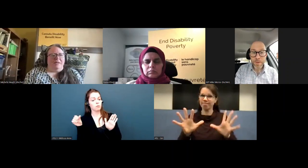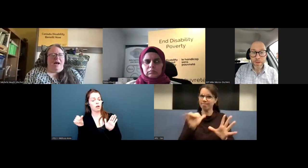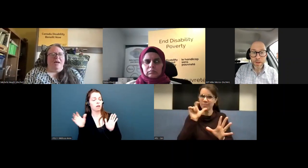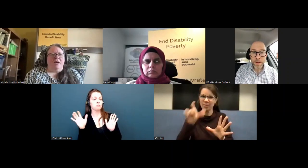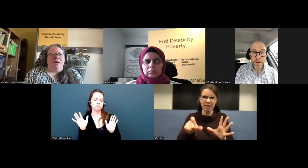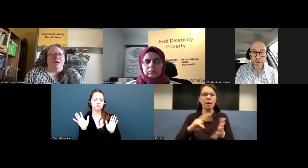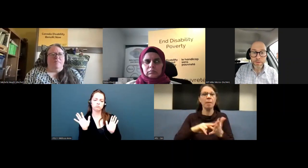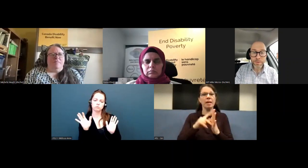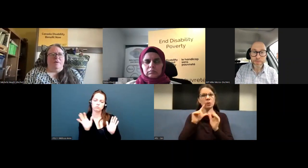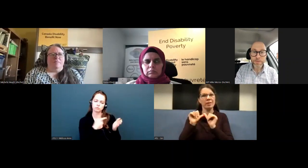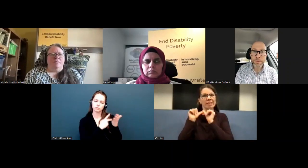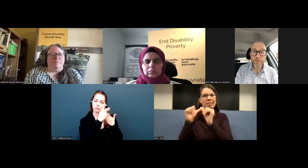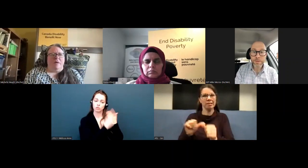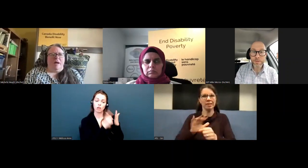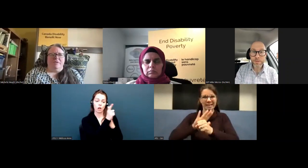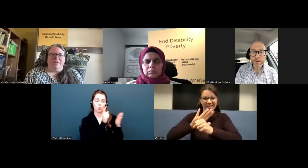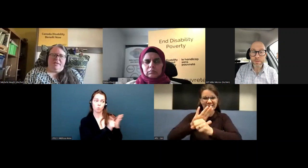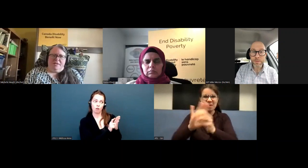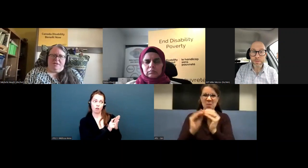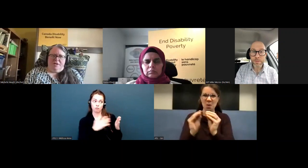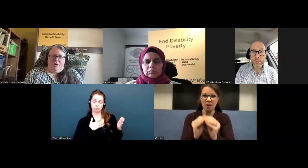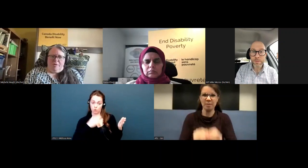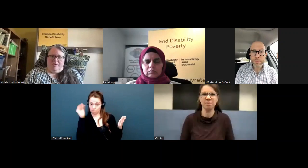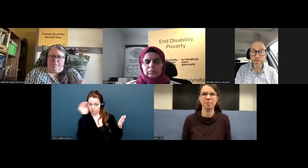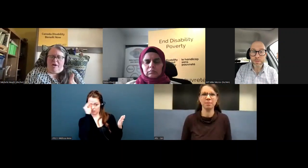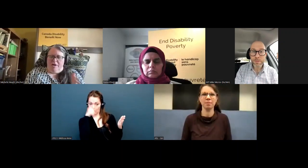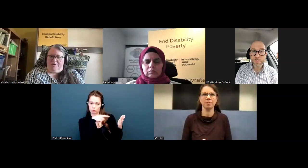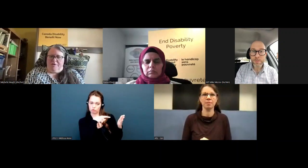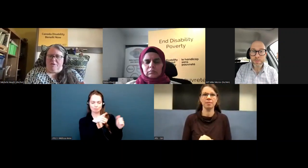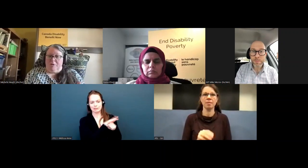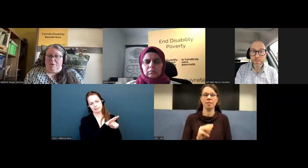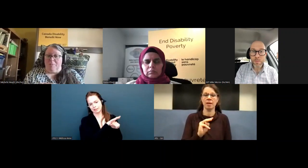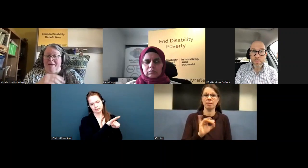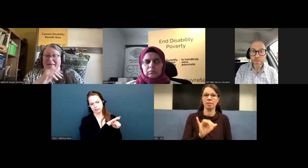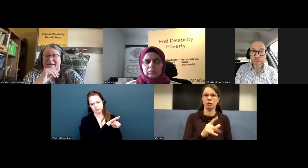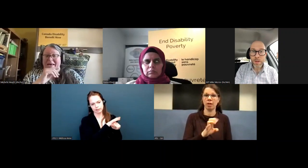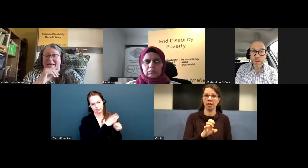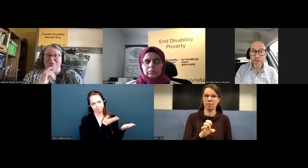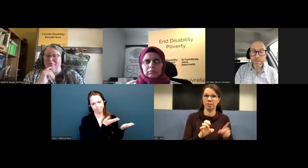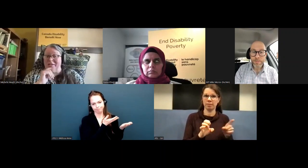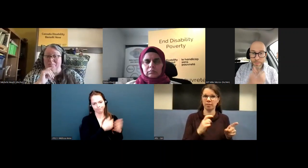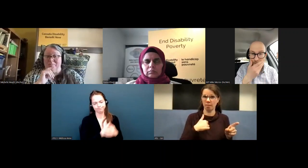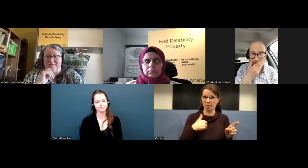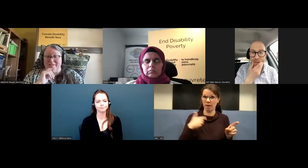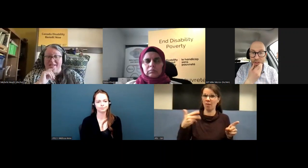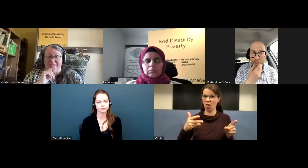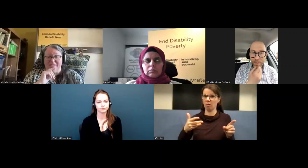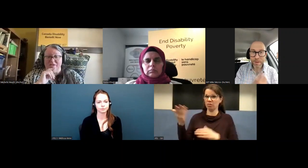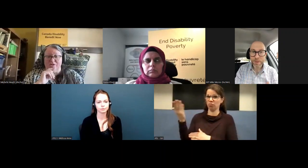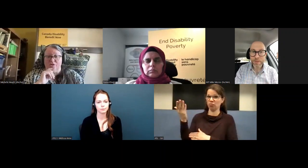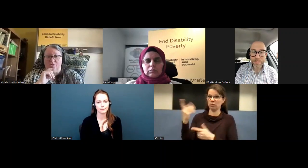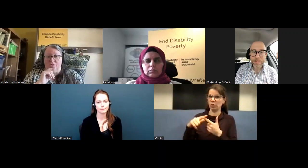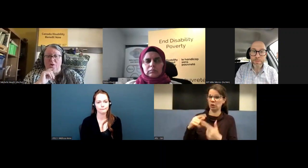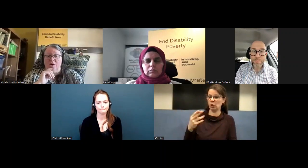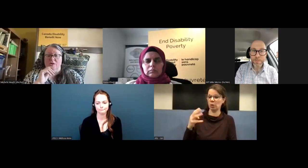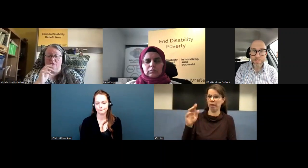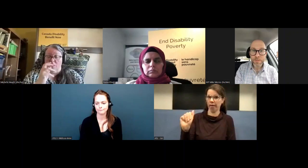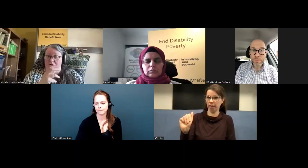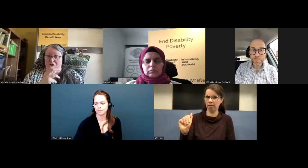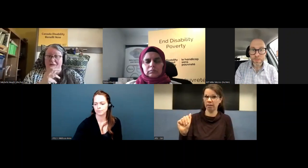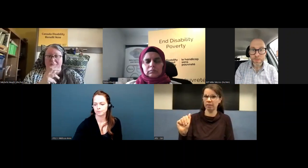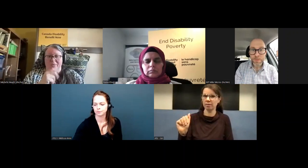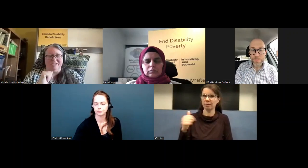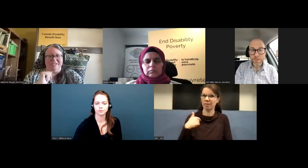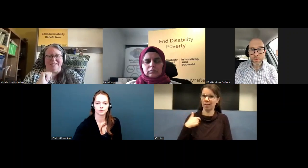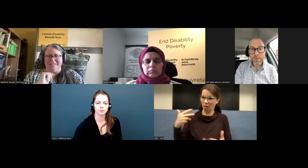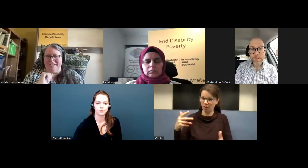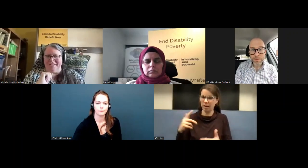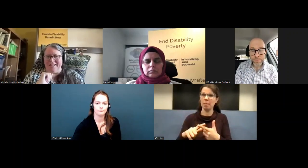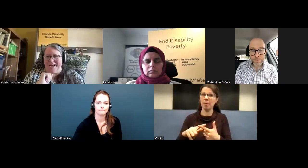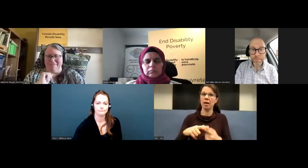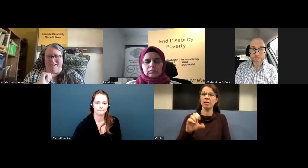I PRESENTED TO HUMA AS PART OF DWP AND I'VE ALREADY PRESENTED TO SOCI WHICH IS THE ACRONYM